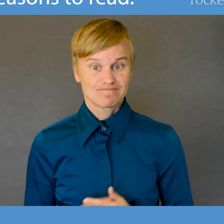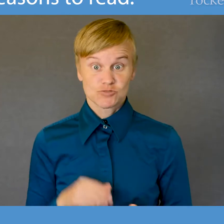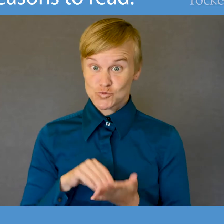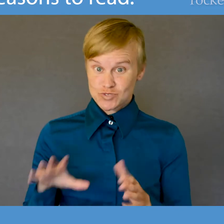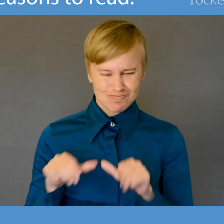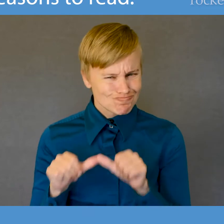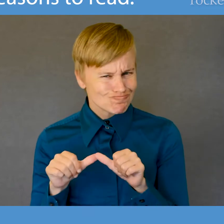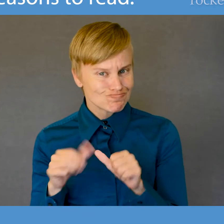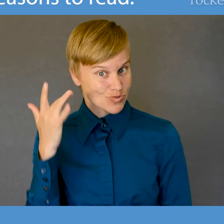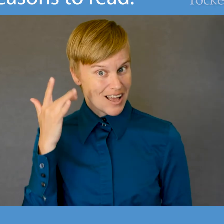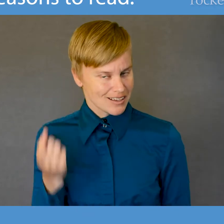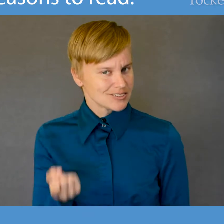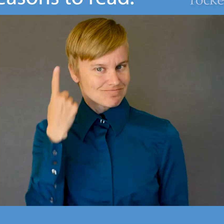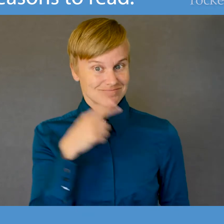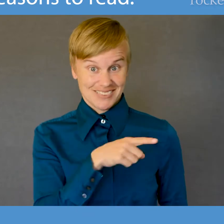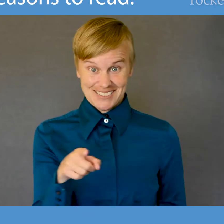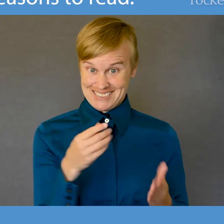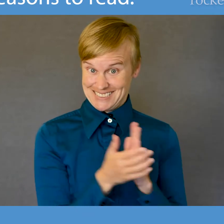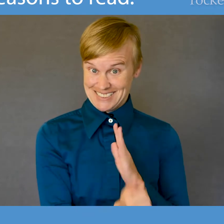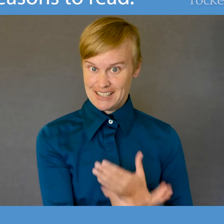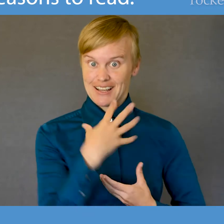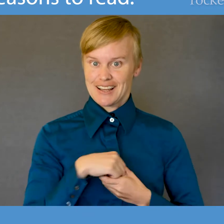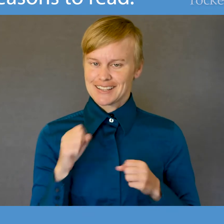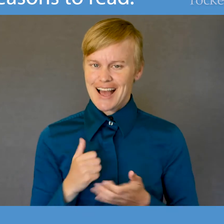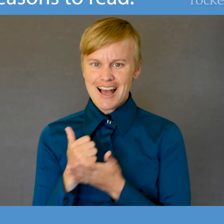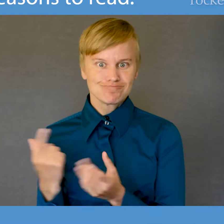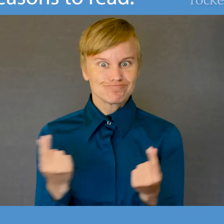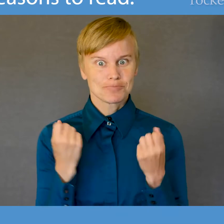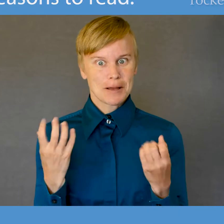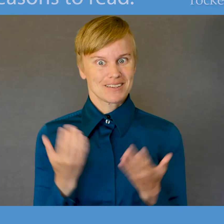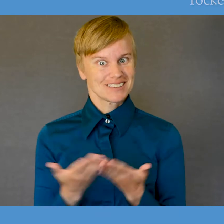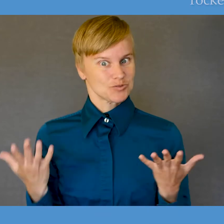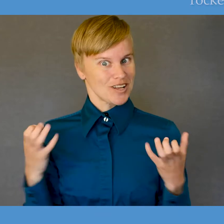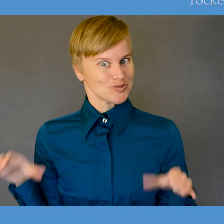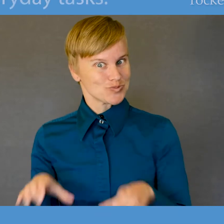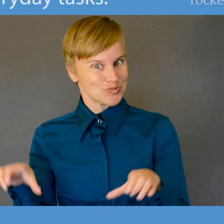They do this because they understand how these skills help them do things that they want to do.